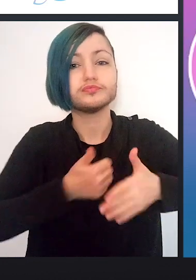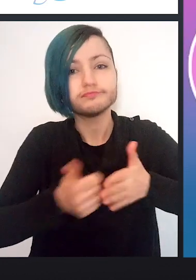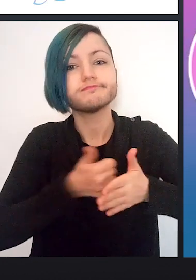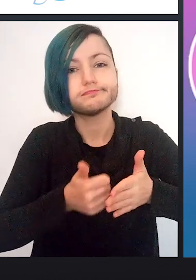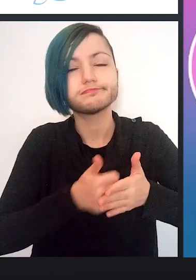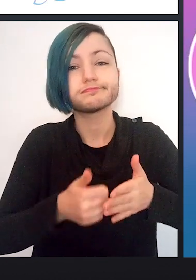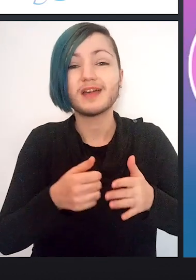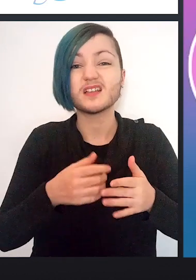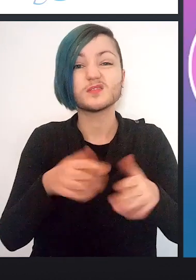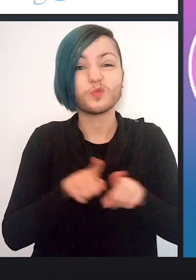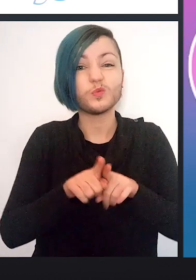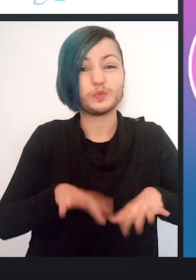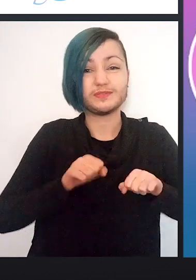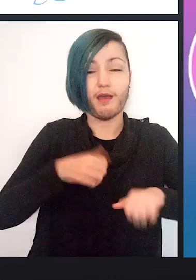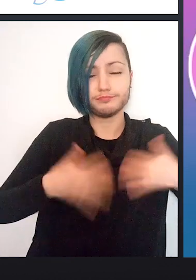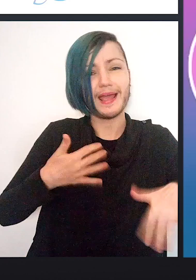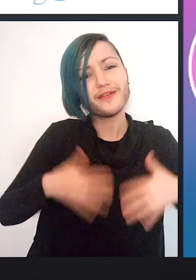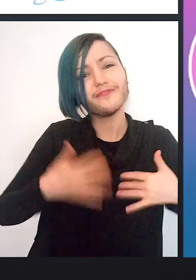possibly quite painfully to start with.